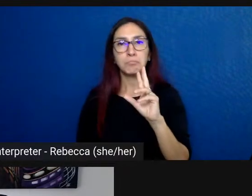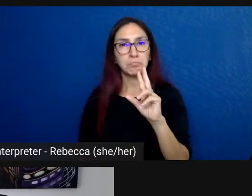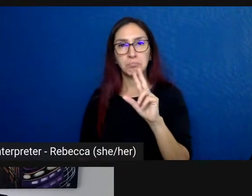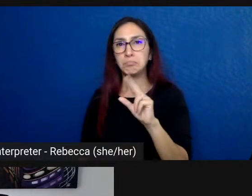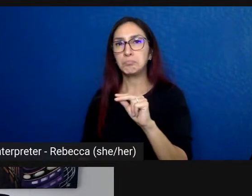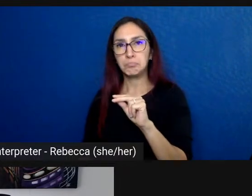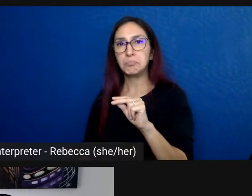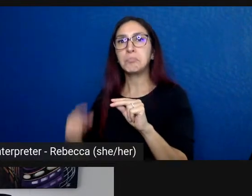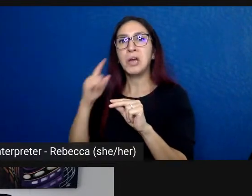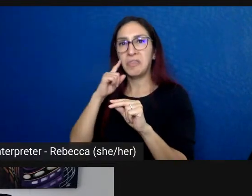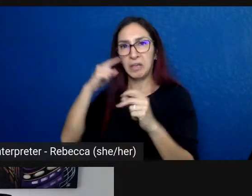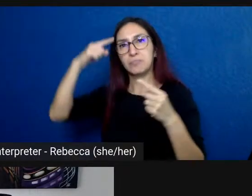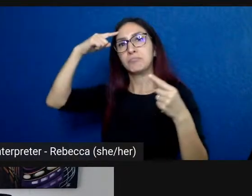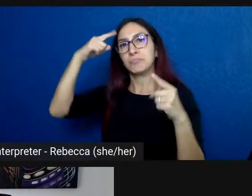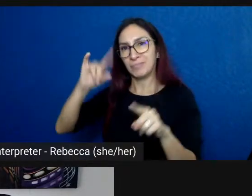Are Dialogs a special case for that and what is your thought ?